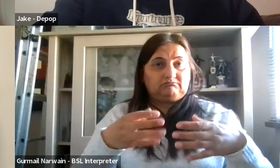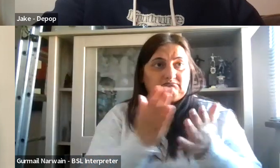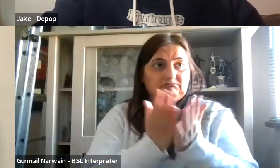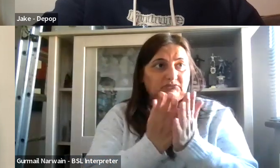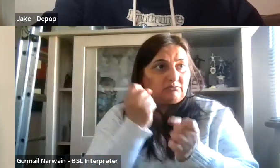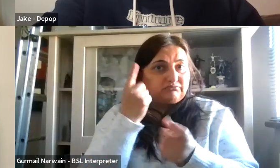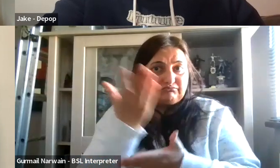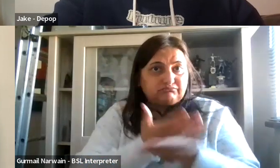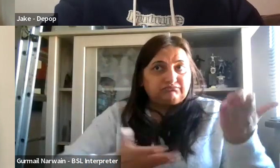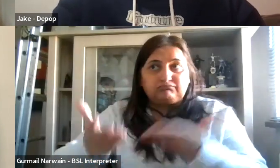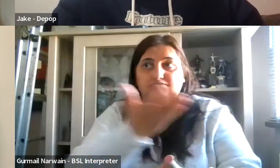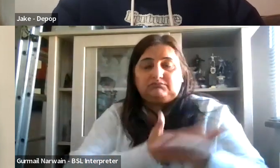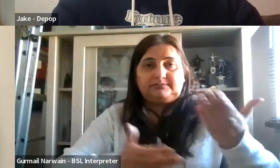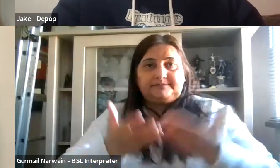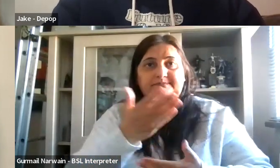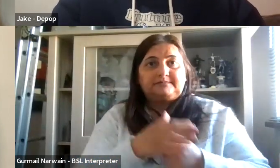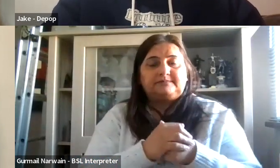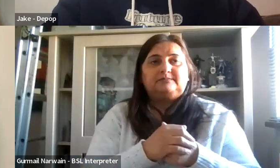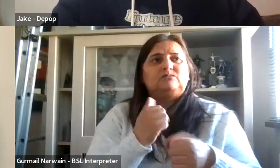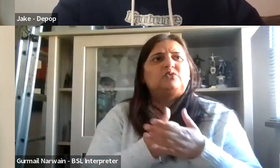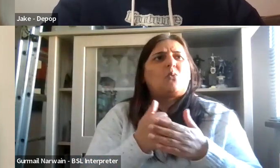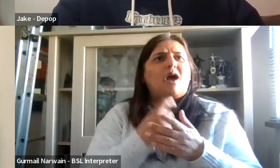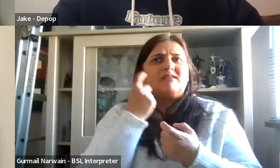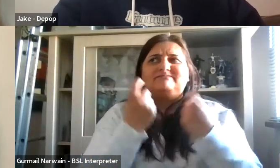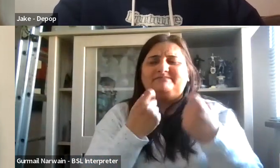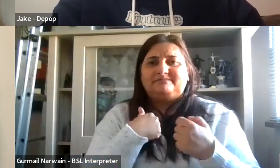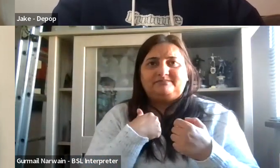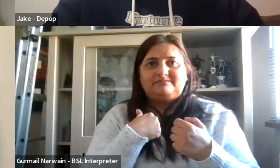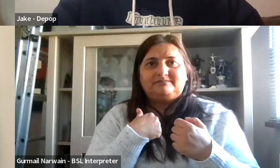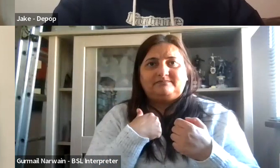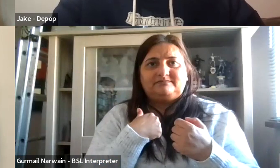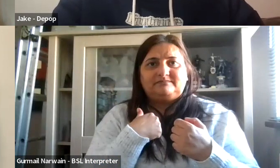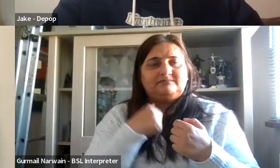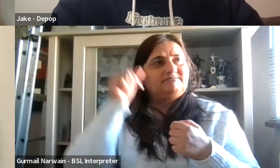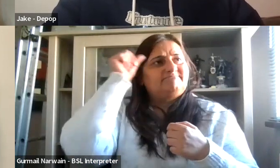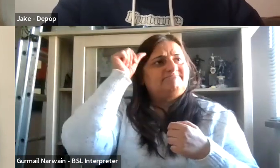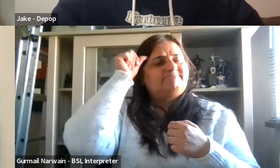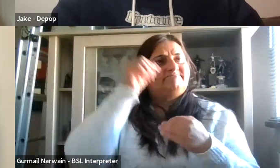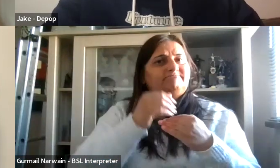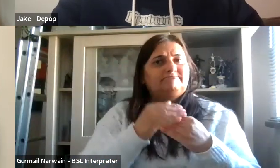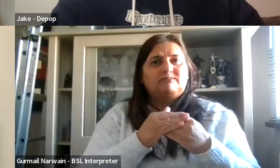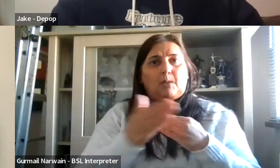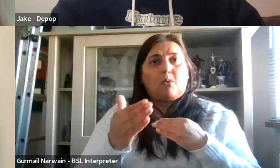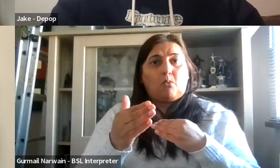we're always looking to at ways of like, I say, raising ourness and allowing for representation of those groups. come together, share ideas, and we are always looking at ways of, like I say, raising awareness, and allowing for